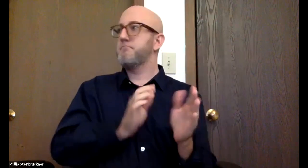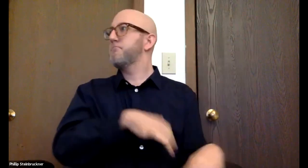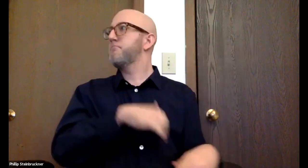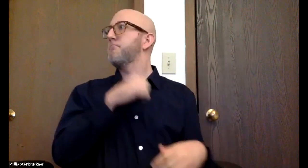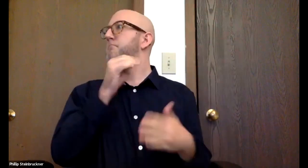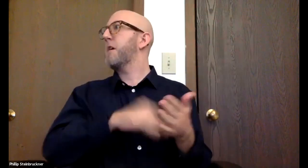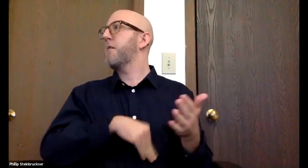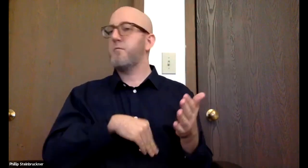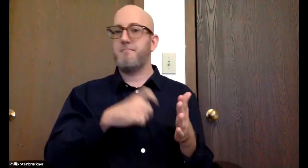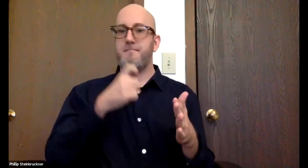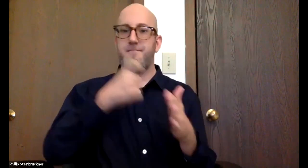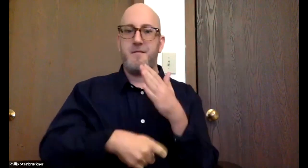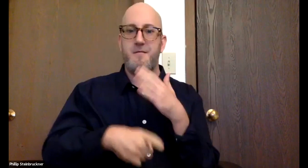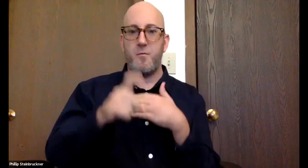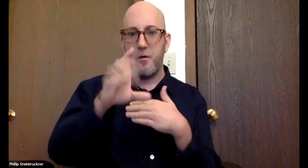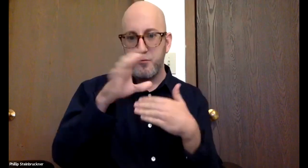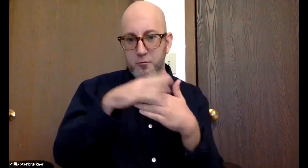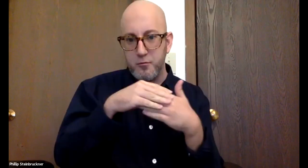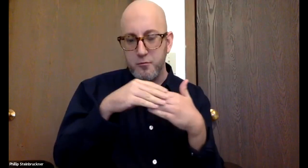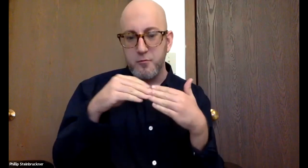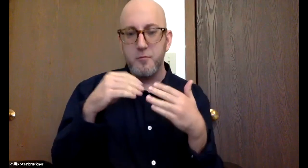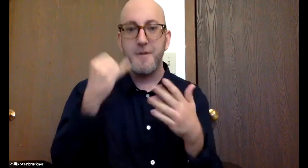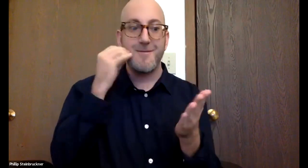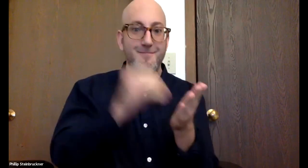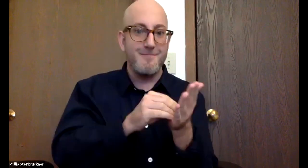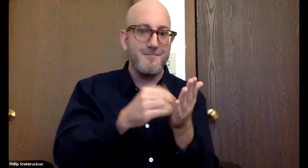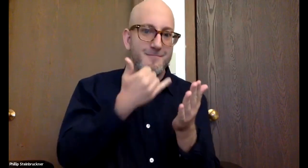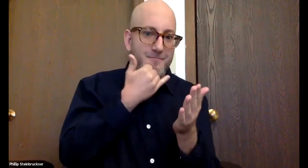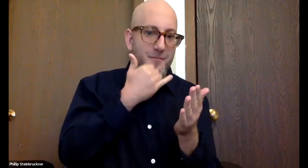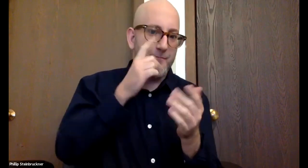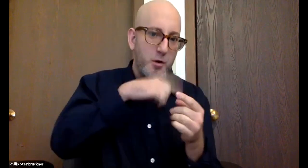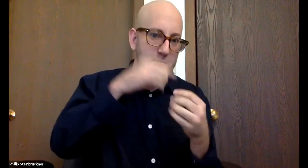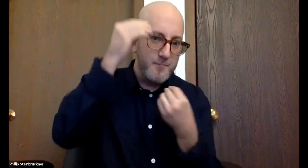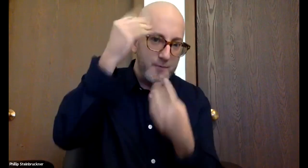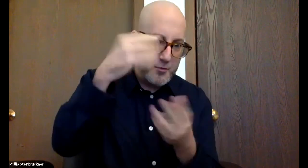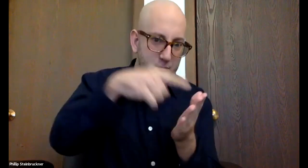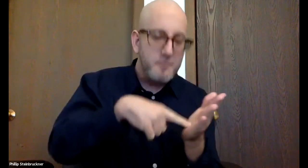The U.S. Constitution Me. 14 required all people to fill out the